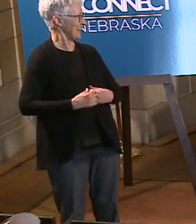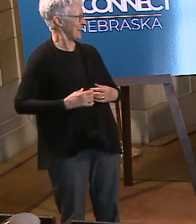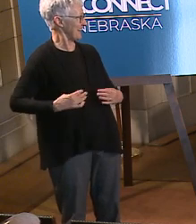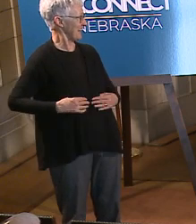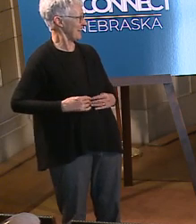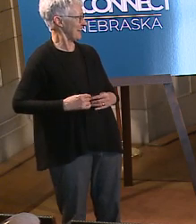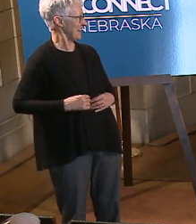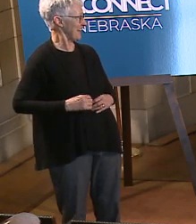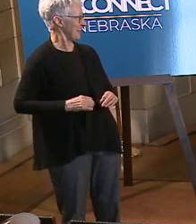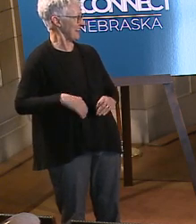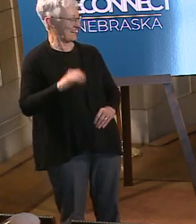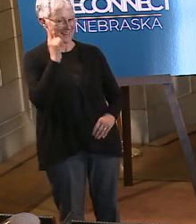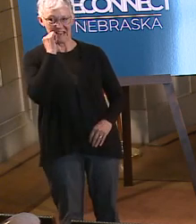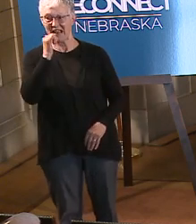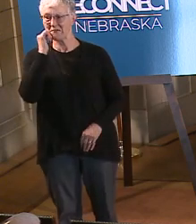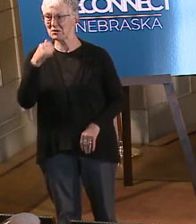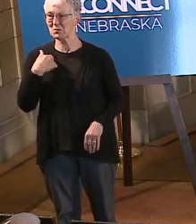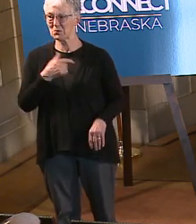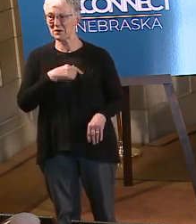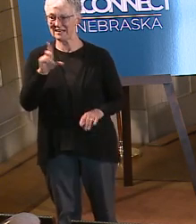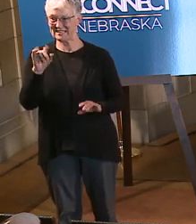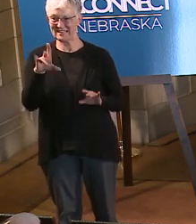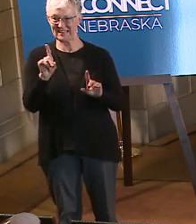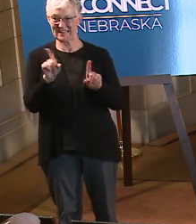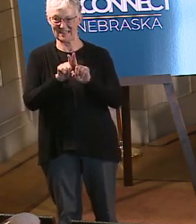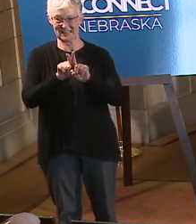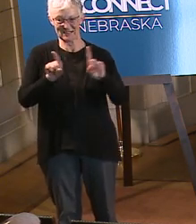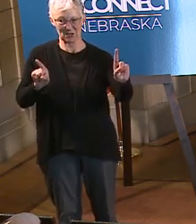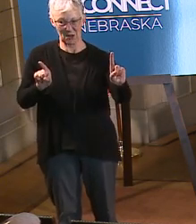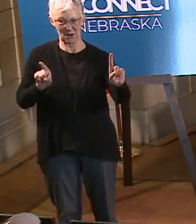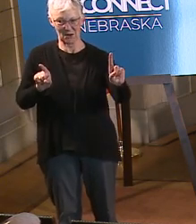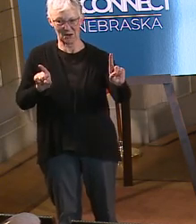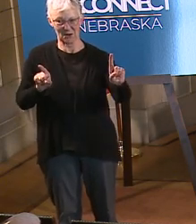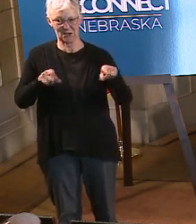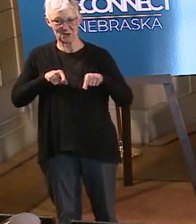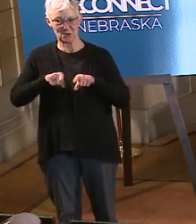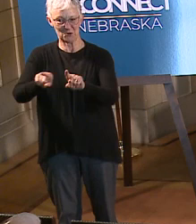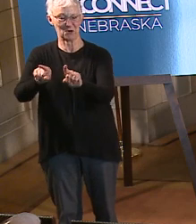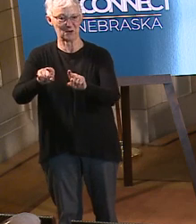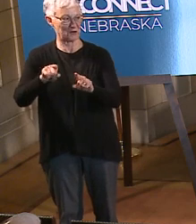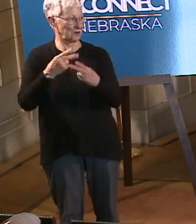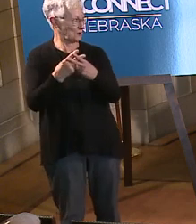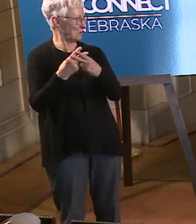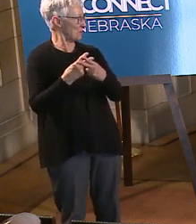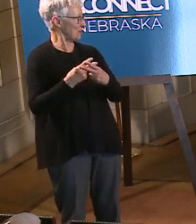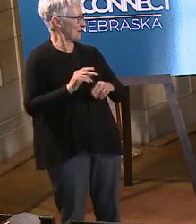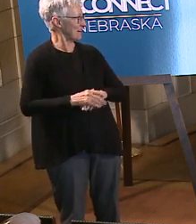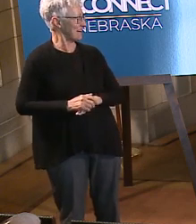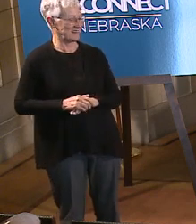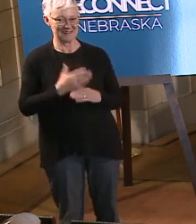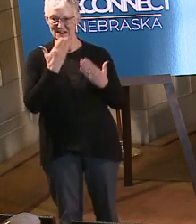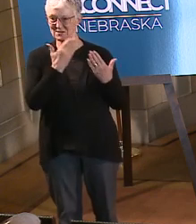DISTANCING ANYWAY. THERE WERE DAYS, THOUGH. ANYWAY, HI.